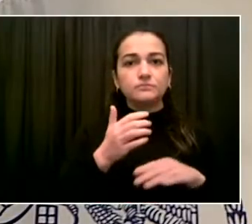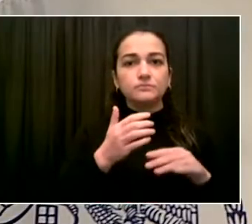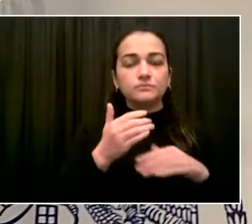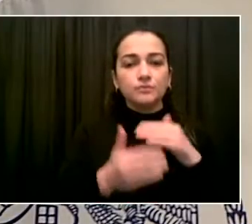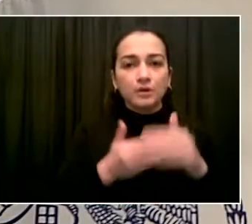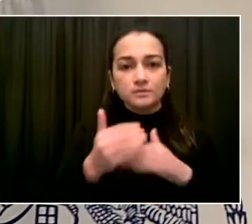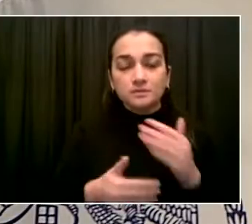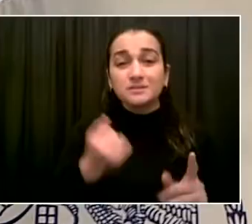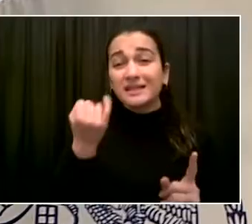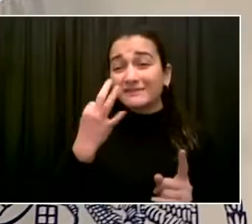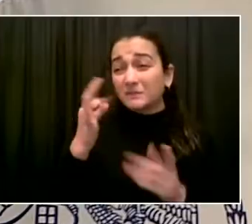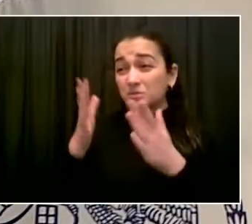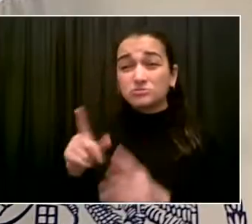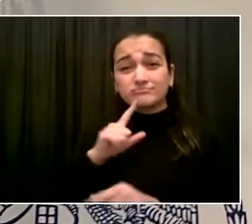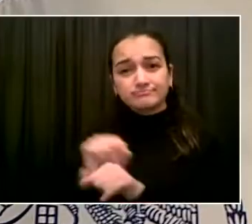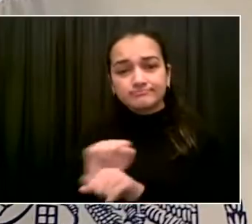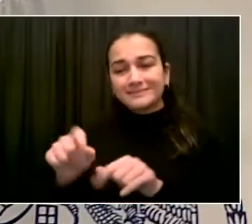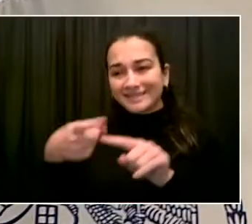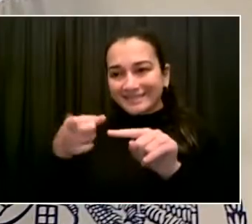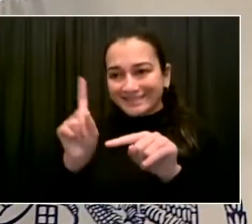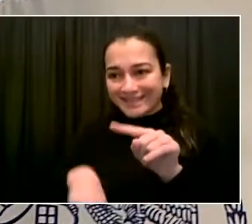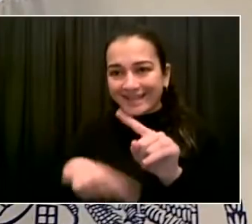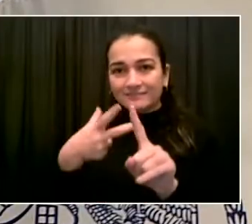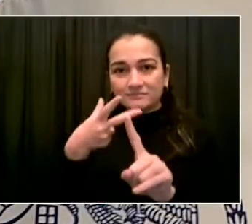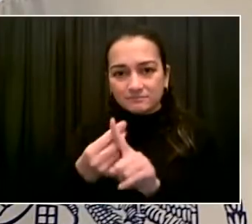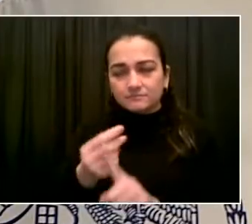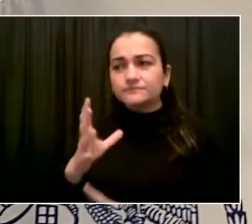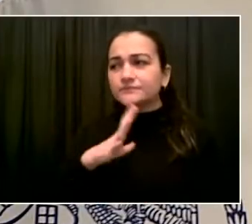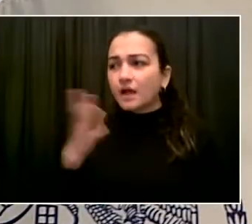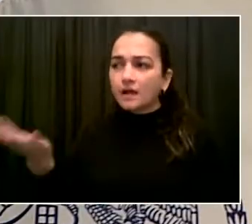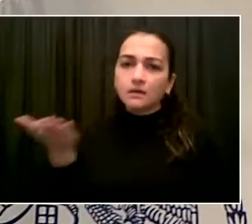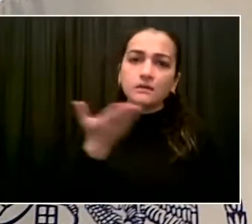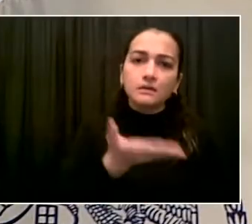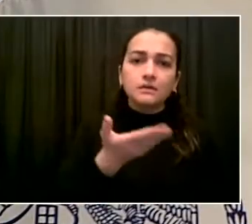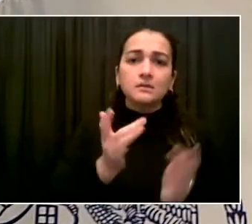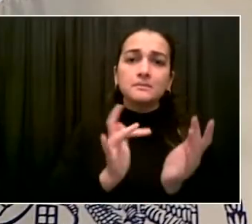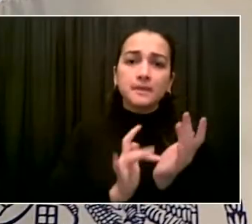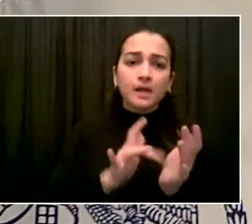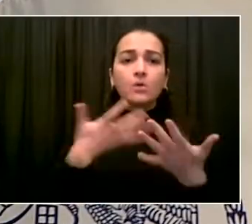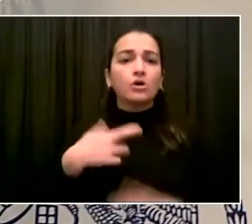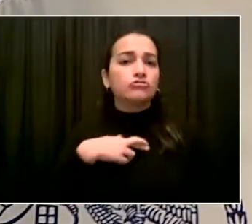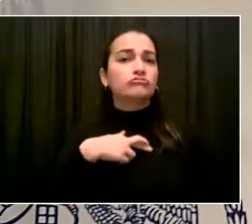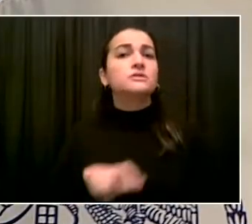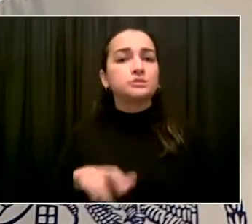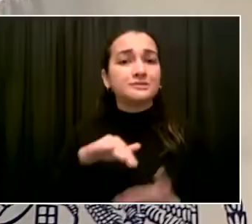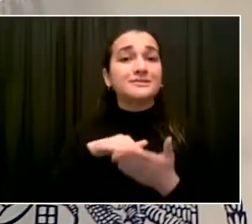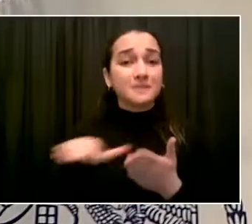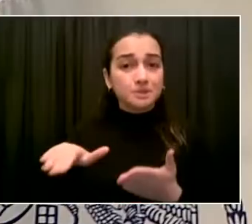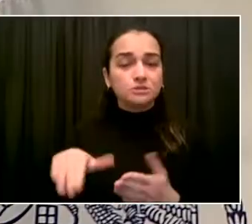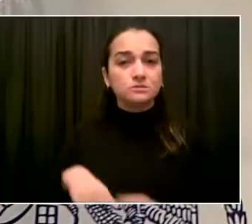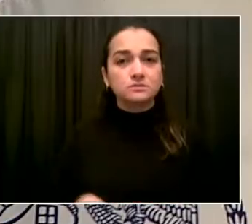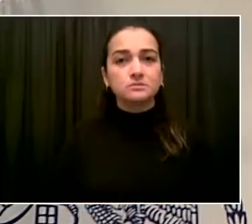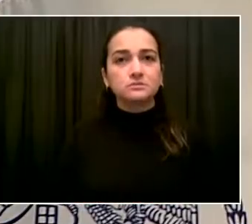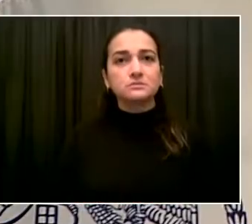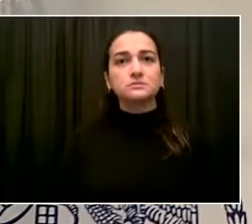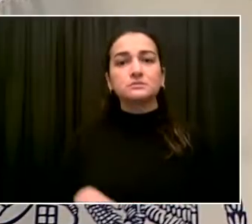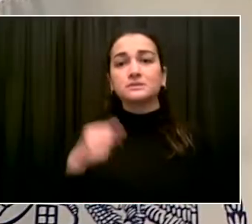AVAILABLE IF FOLKS WANT TO REQUEST MORE ACCOMMODATIONS